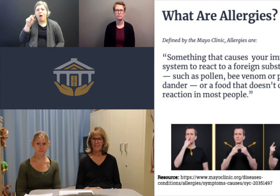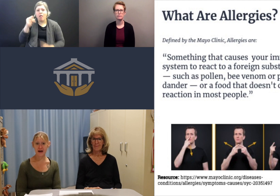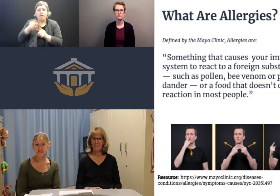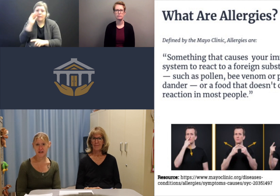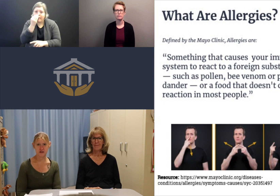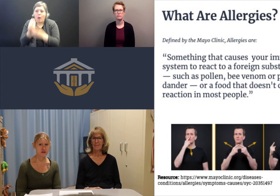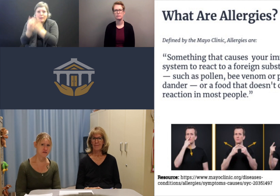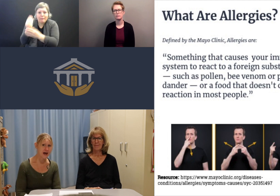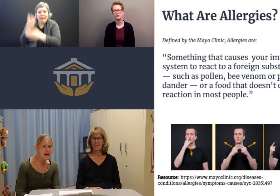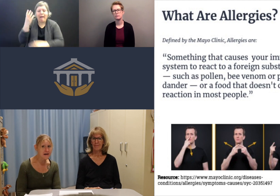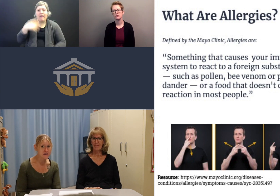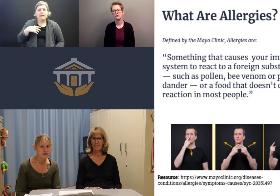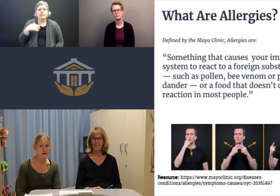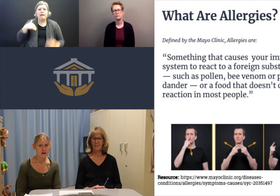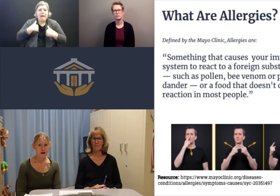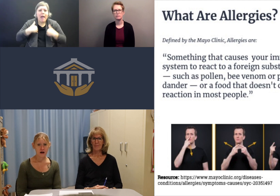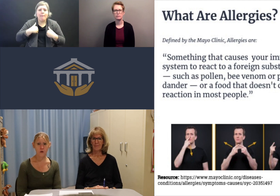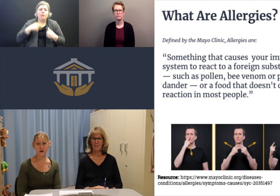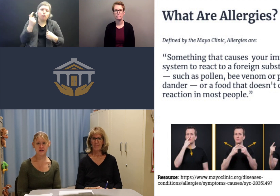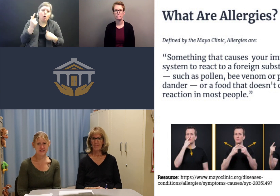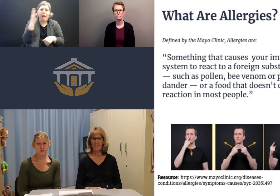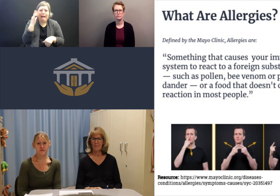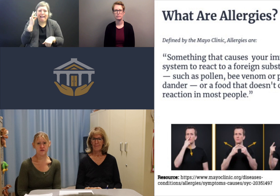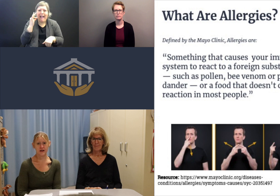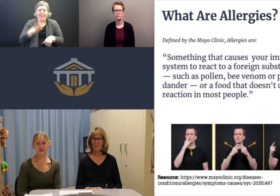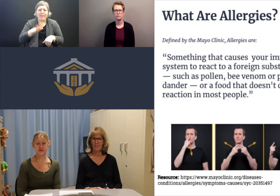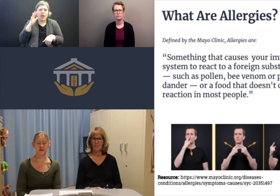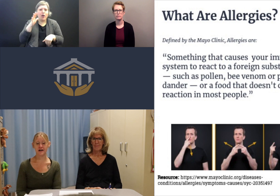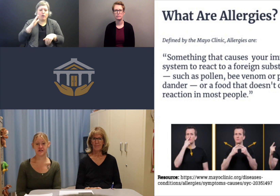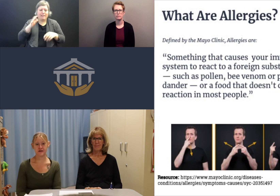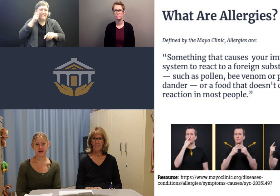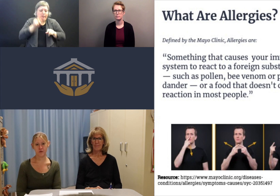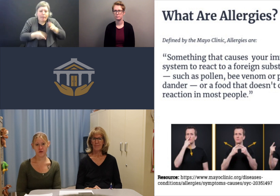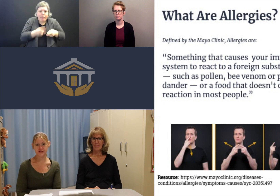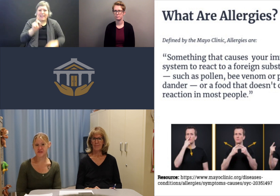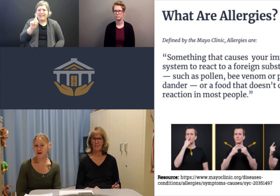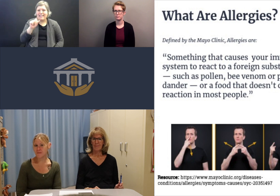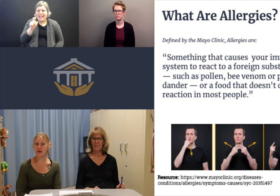pet dander. You know, the hair or simple food that causes a reaction to people. Some